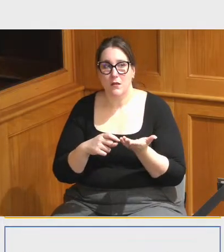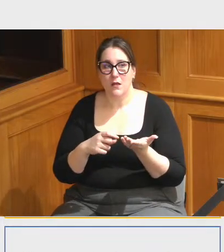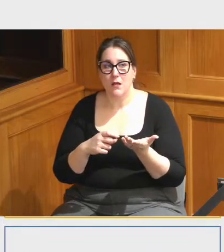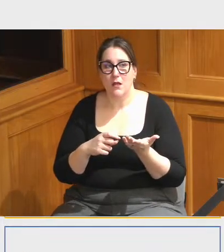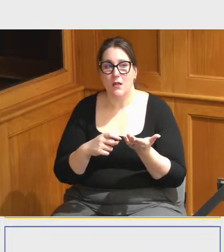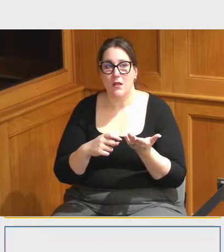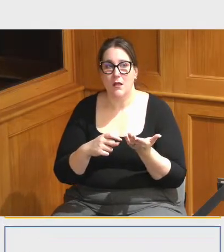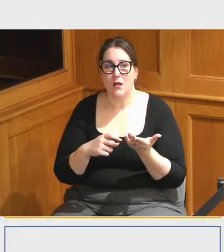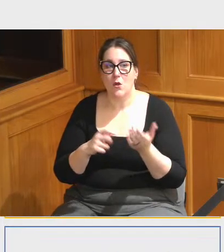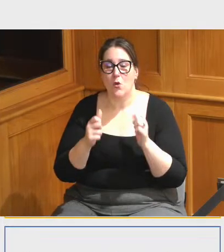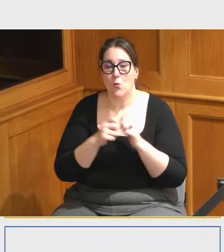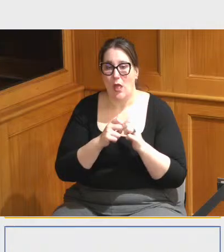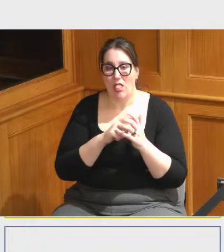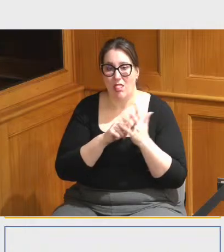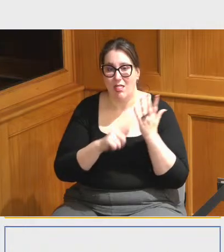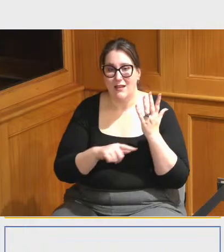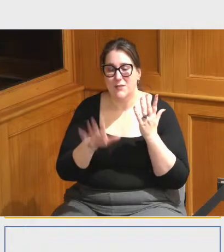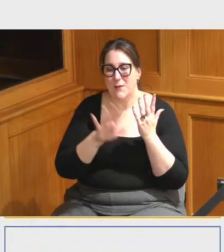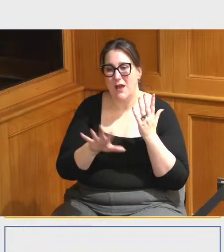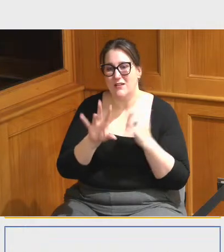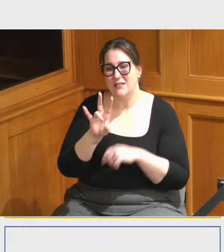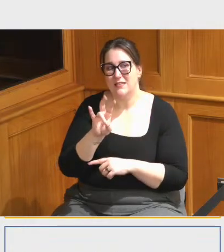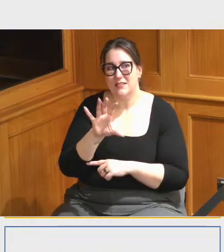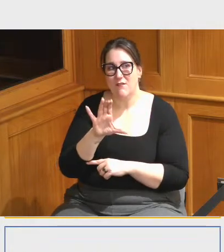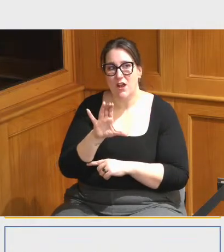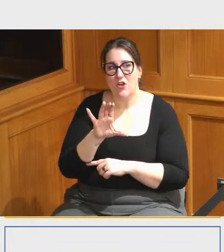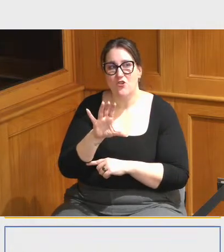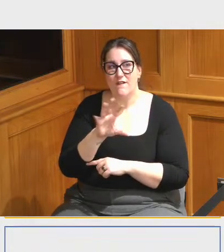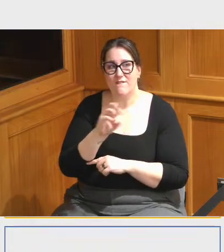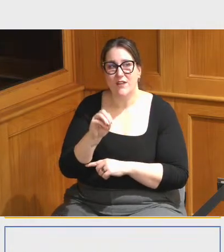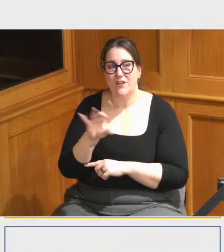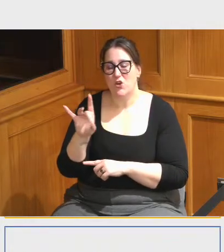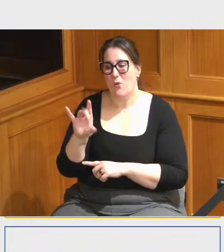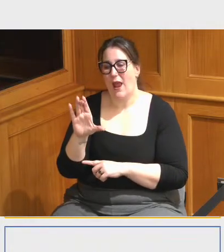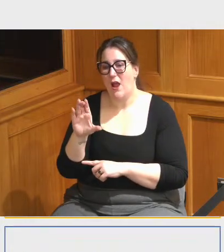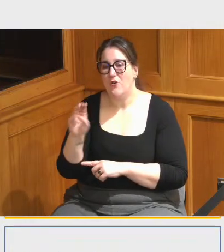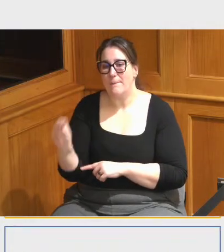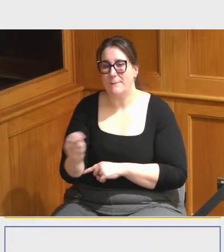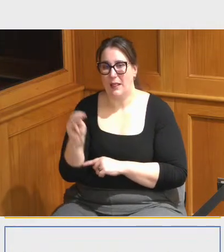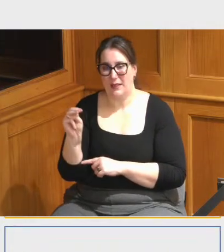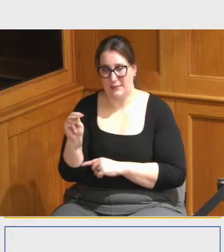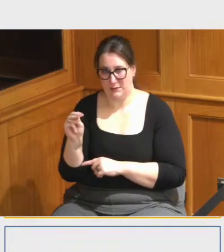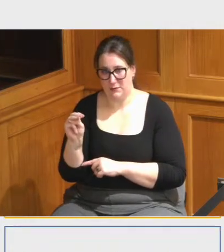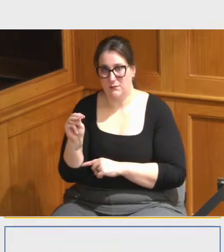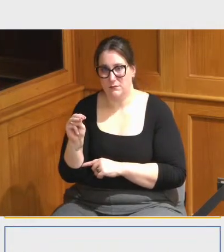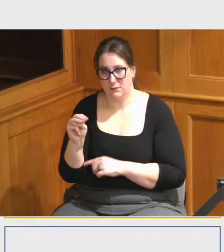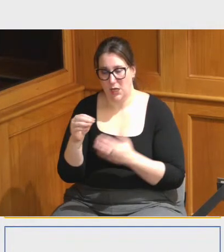parking to be roughly 750 to $800 million. The corresponding bar to the right represents project